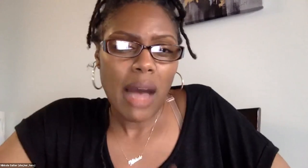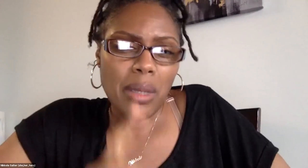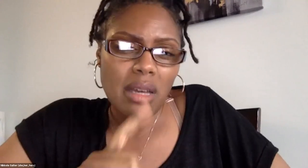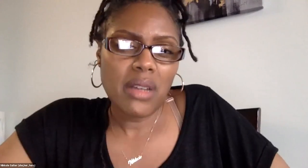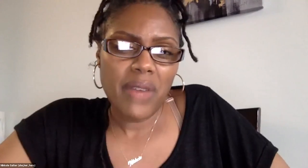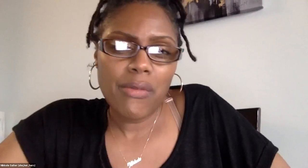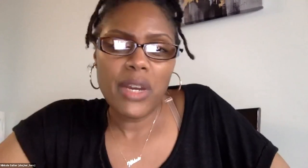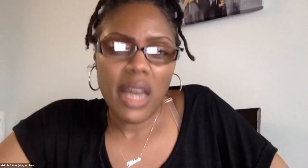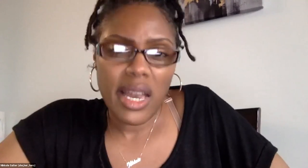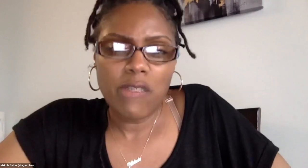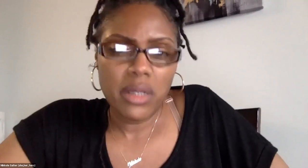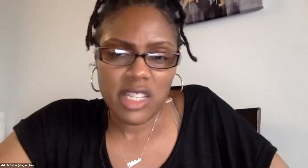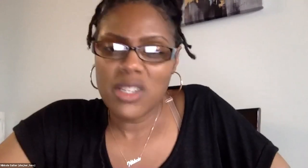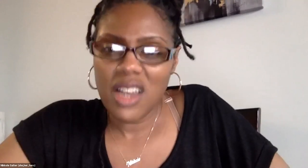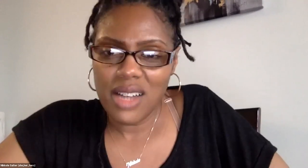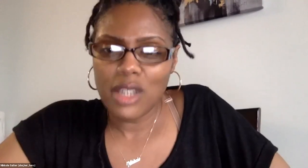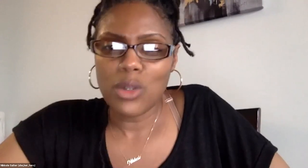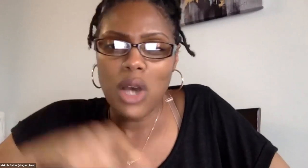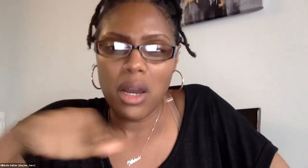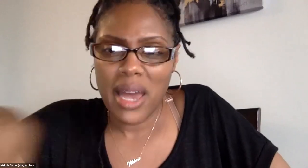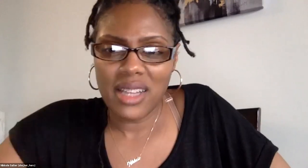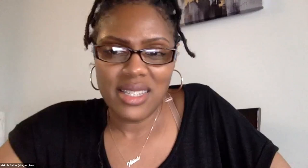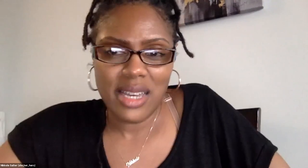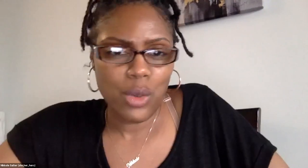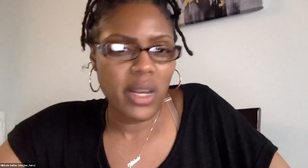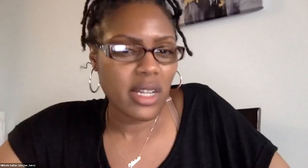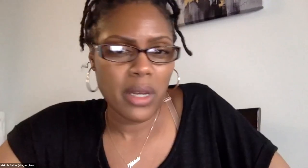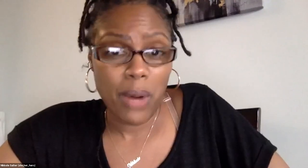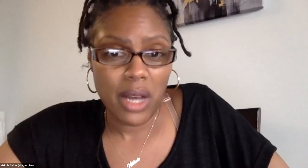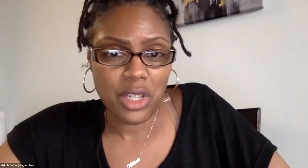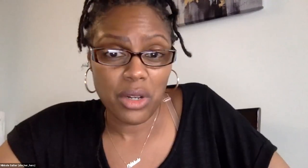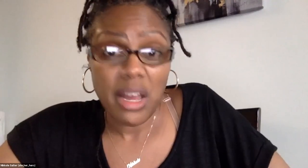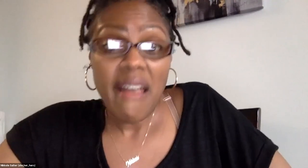I would love it if every case of police misconduct was automatically sent to an independent prosecutor